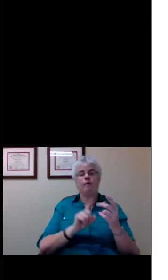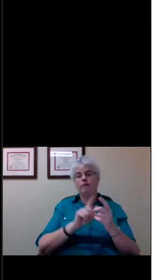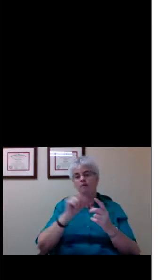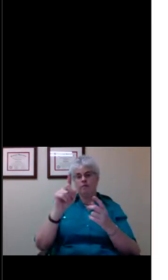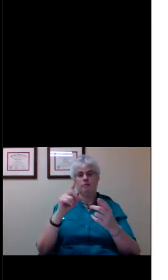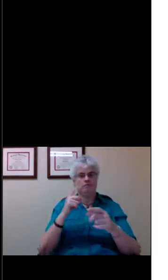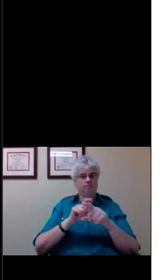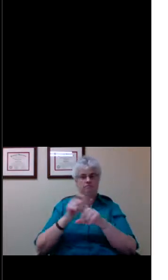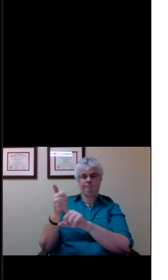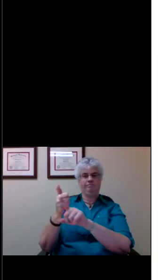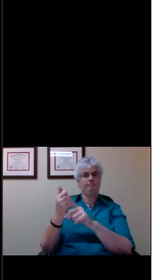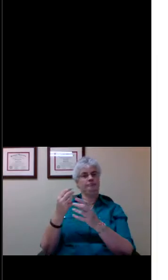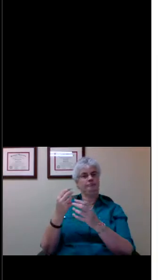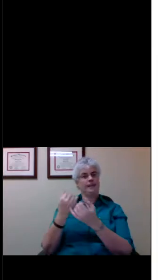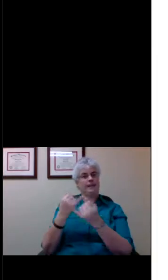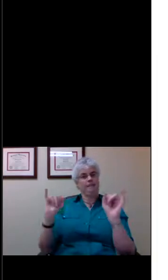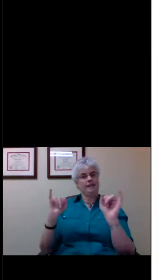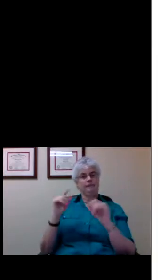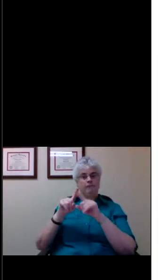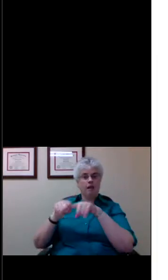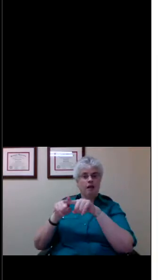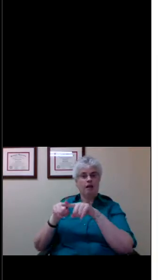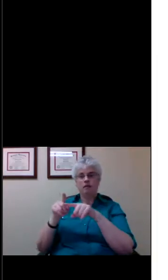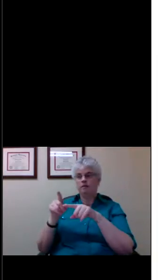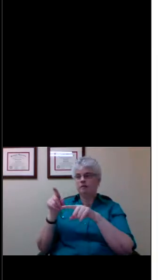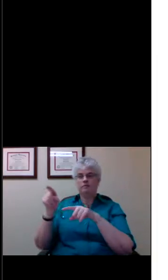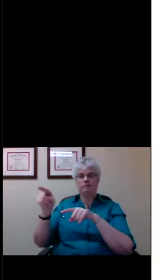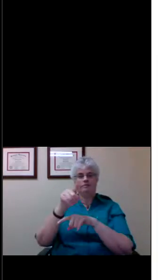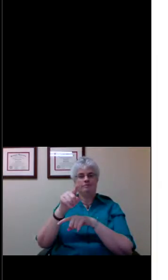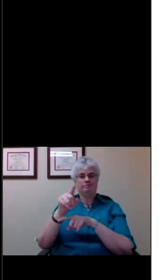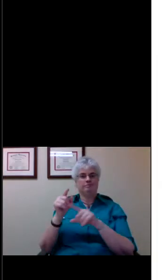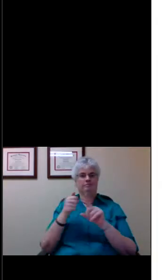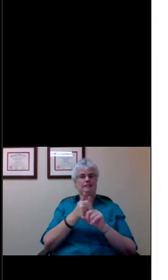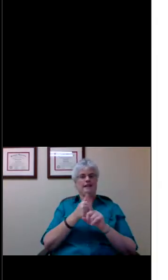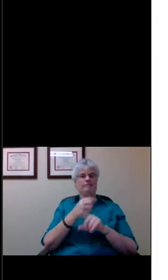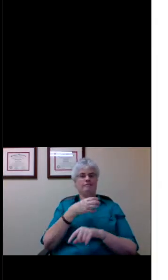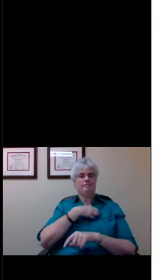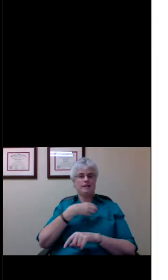and sign up for services, for food stamps or whatever it is. Instead of depending